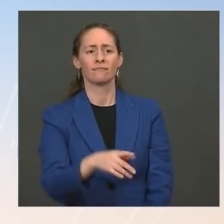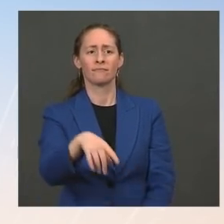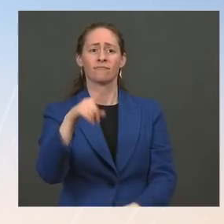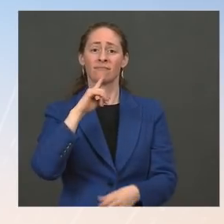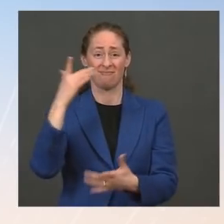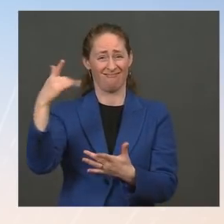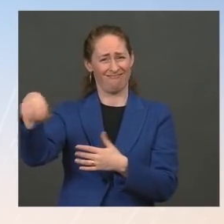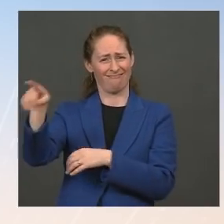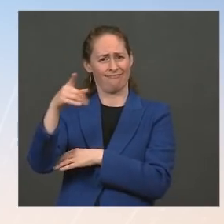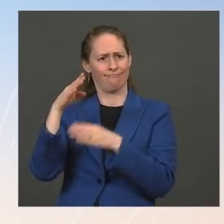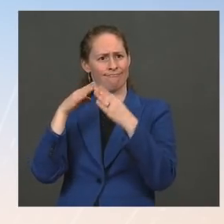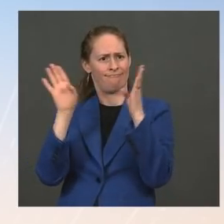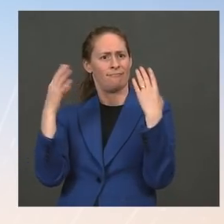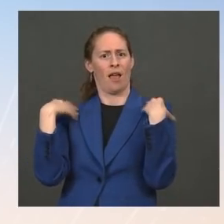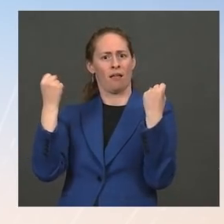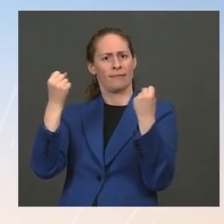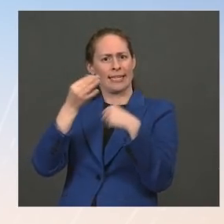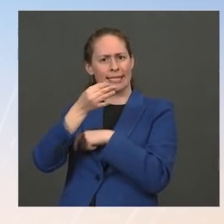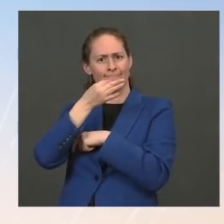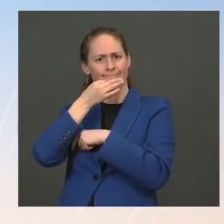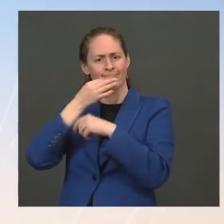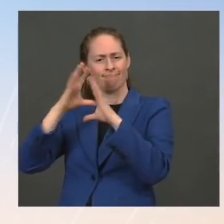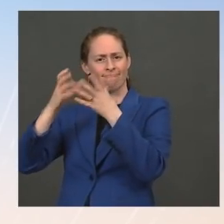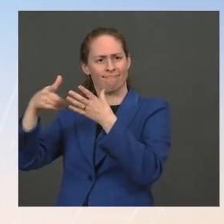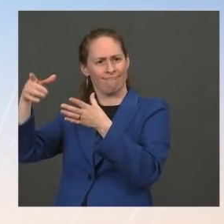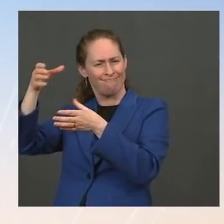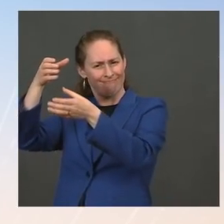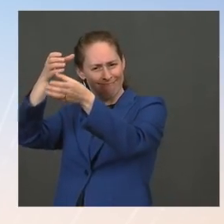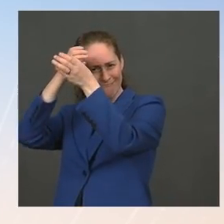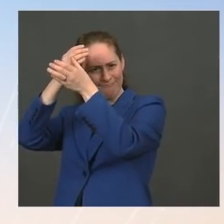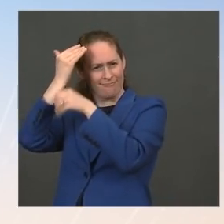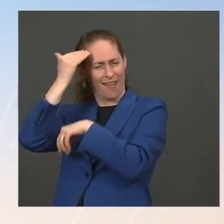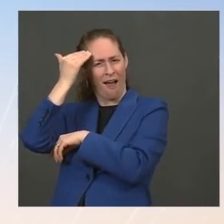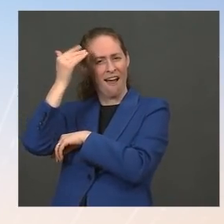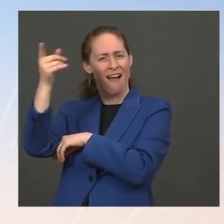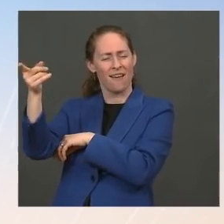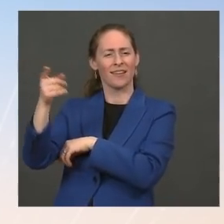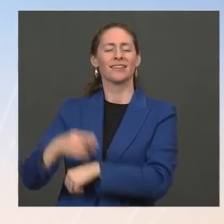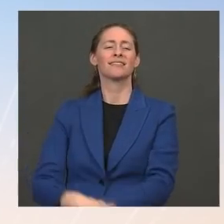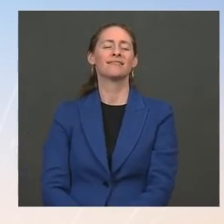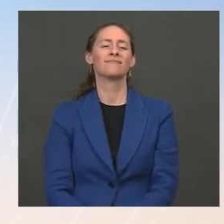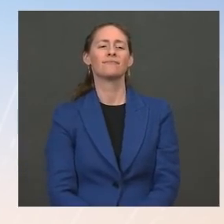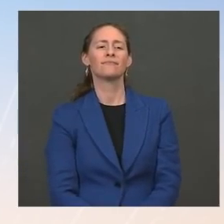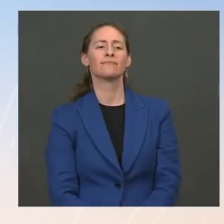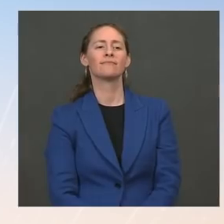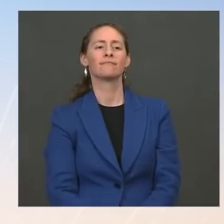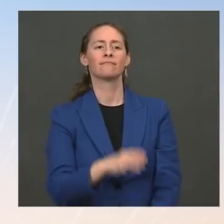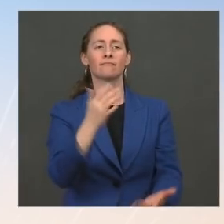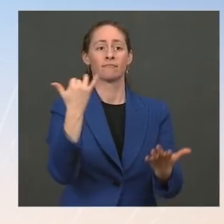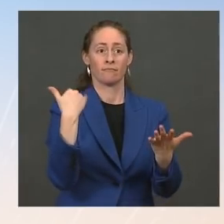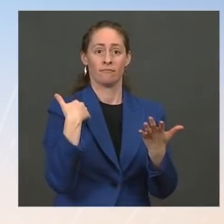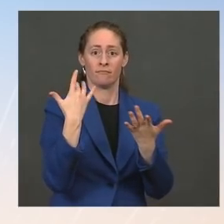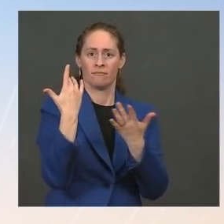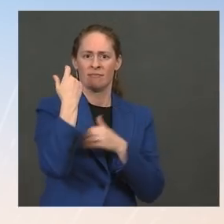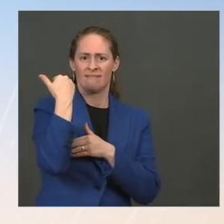Of course, they're continuing to assess -- as you saw by our announcement over the weekend -- our health officials are -- any additional steps that need to be taken.